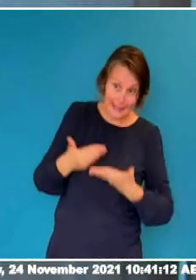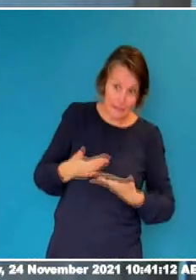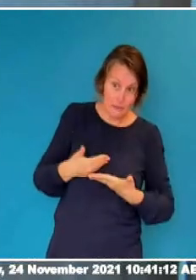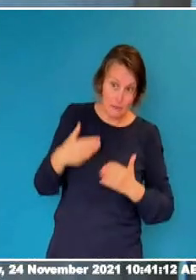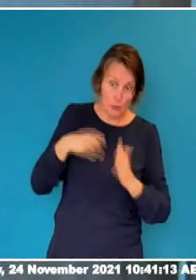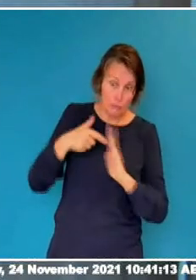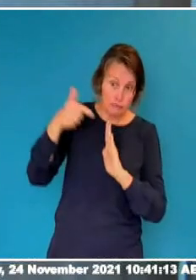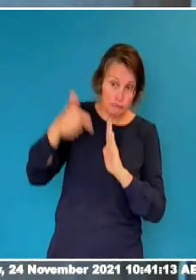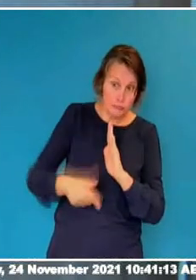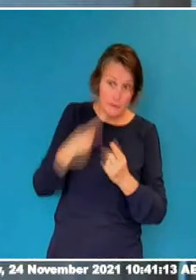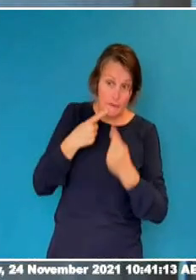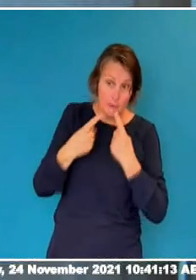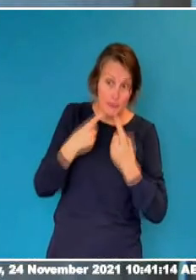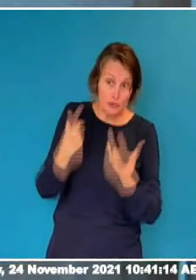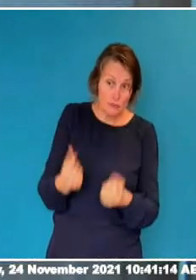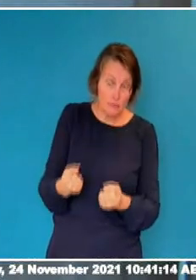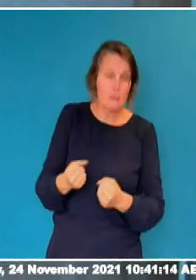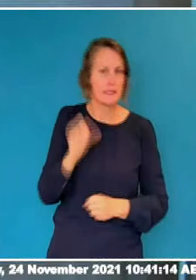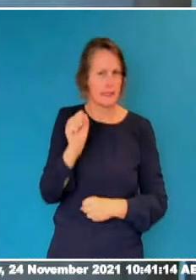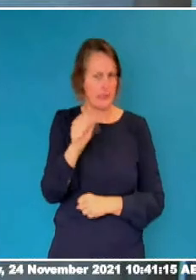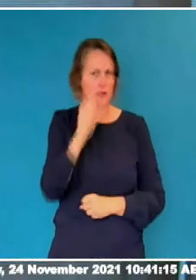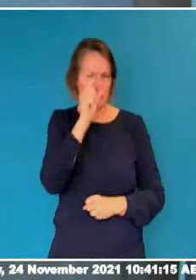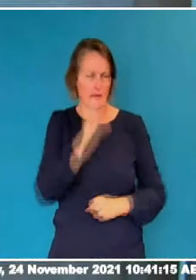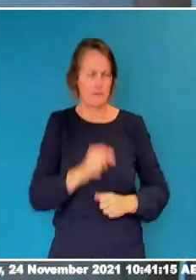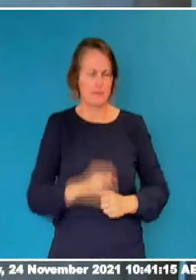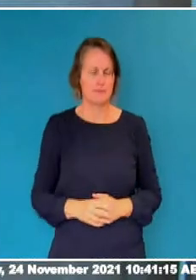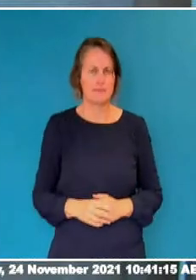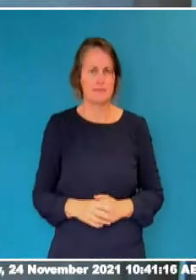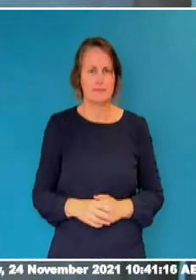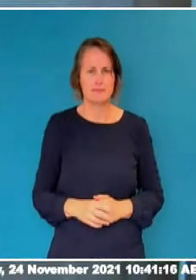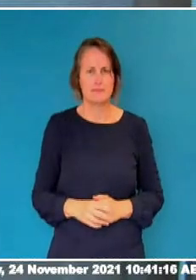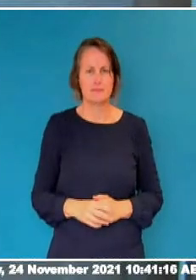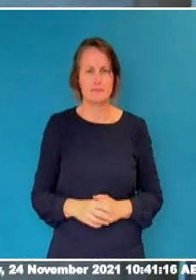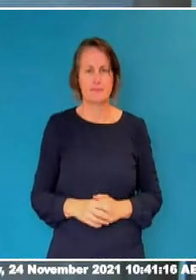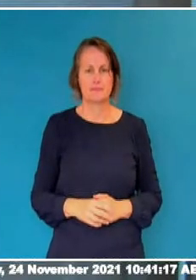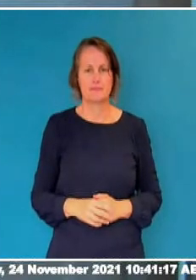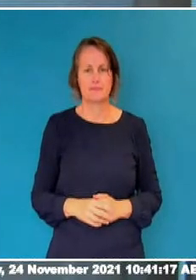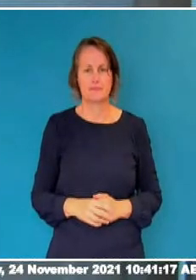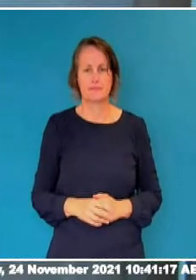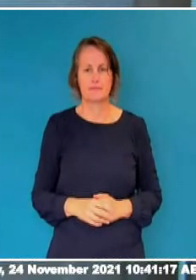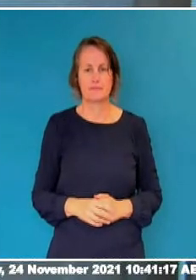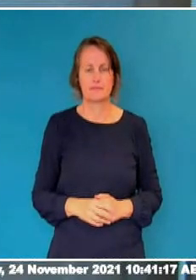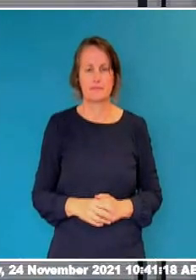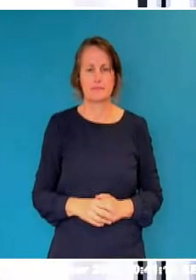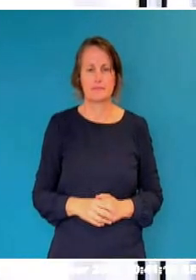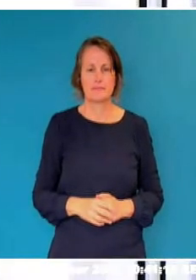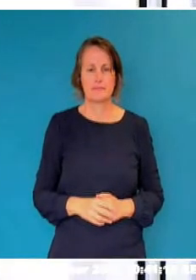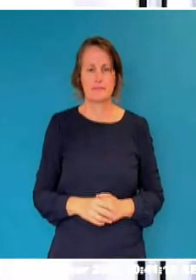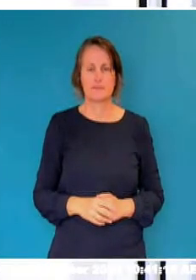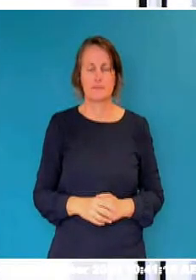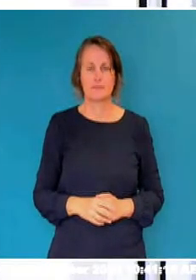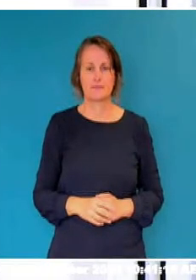Yes, that would be. You've referred to central funding.